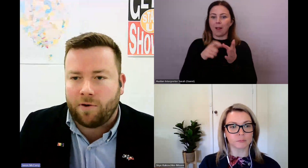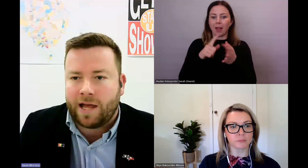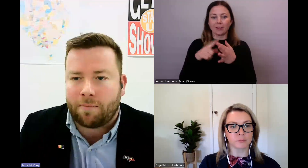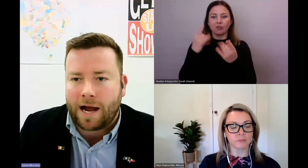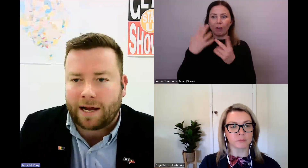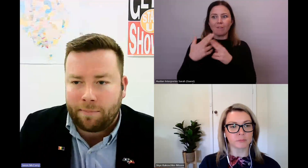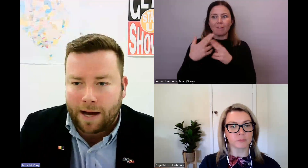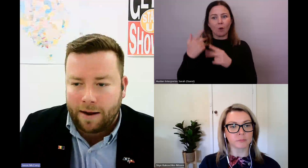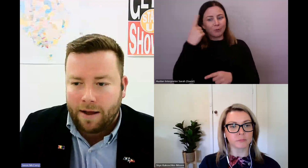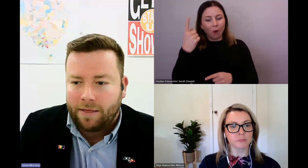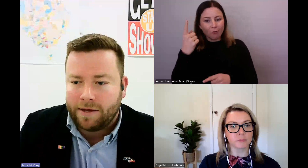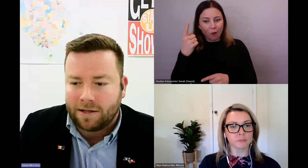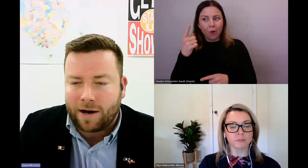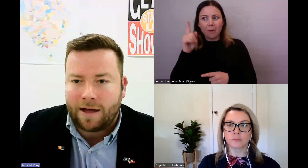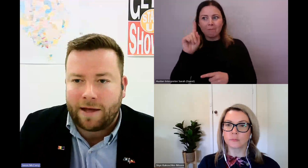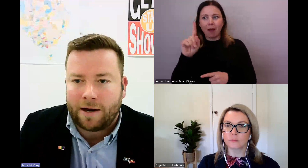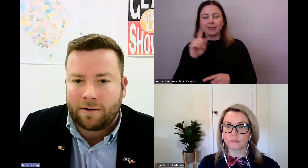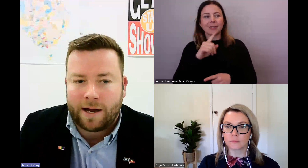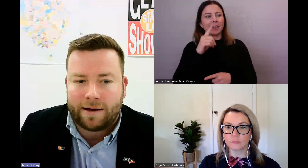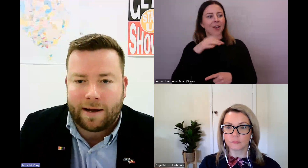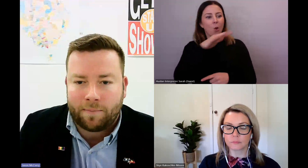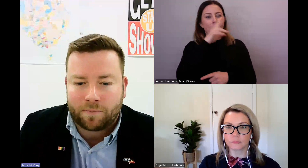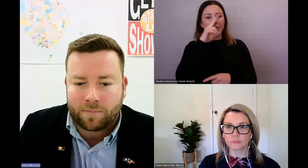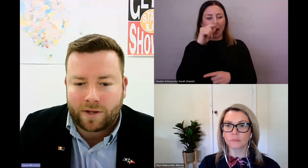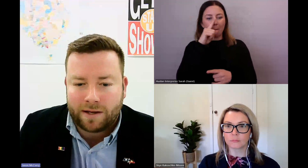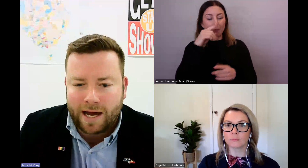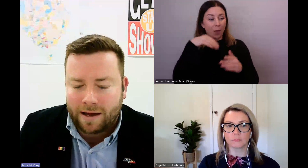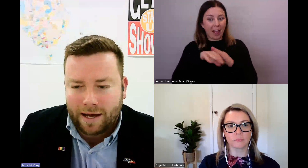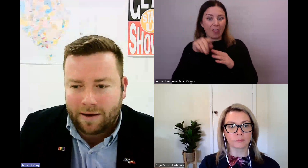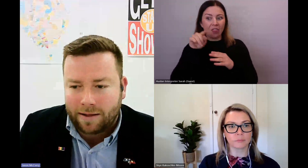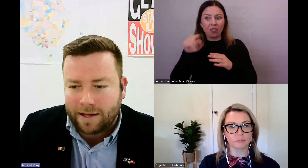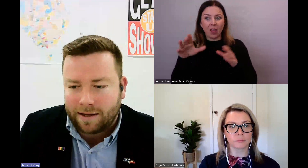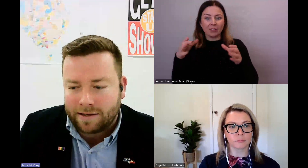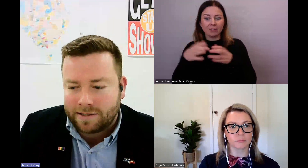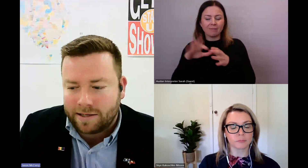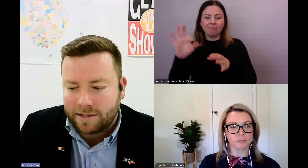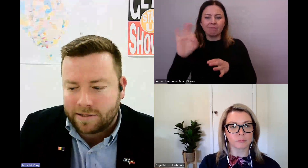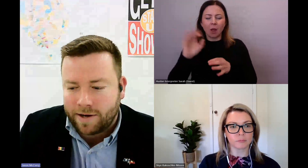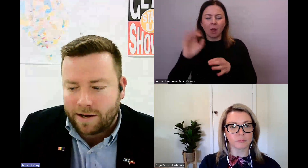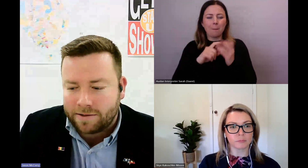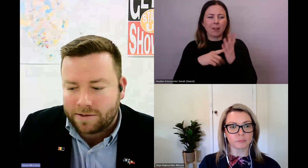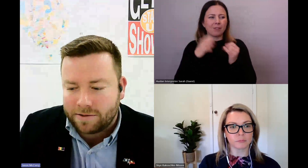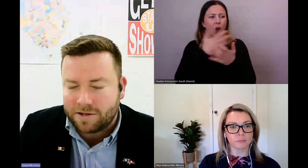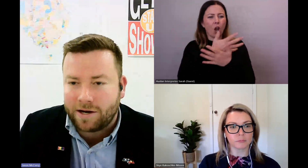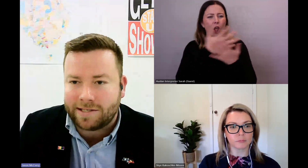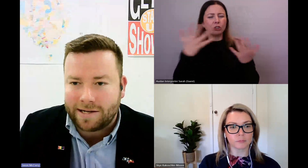fall in that bracket but there's a lot out there. I think it's around society's